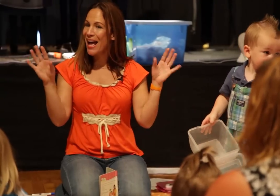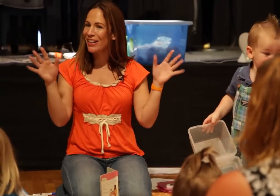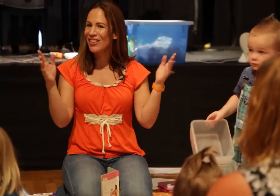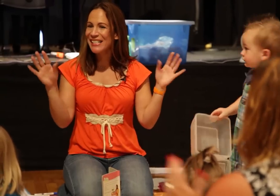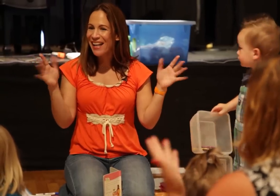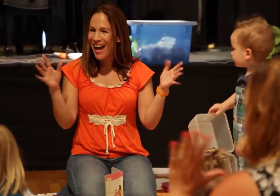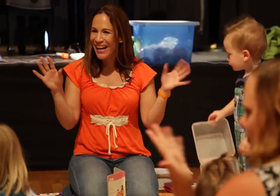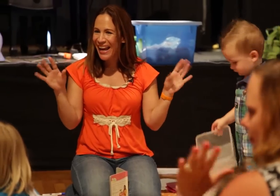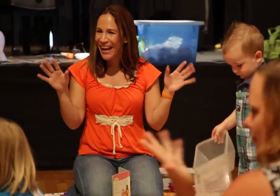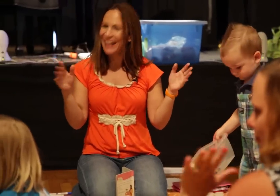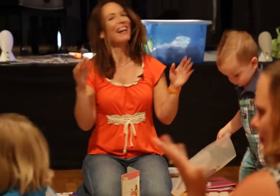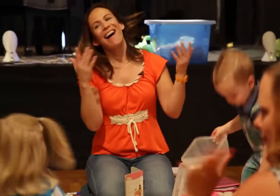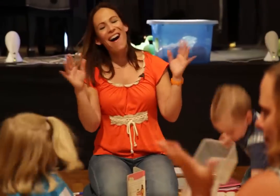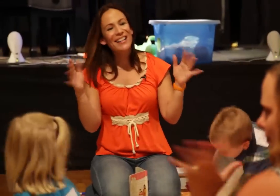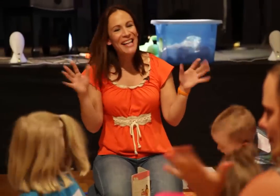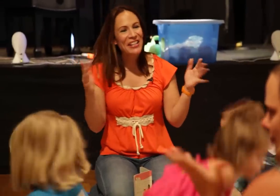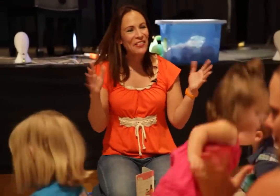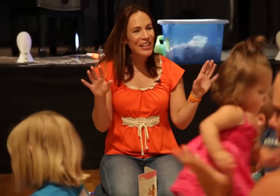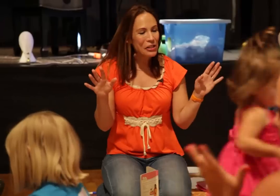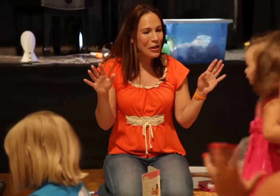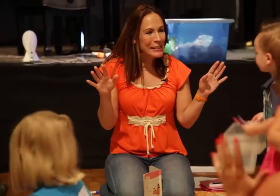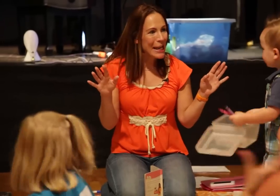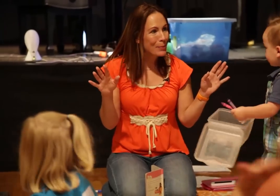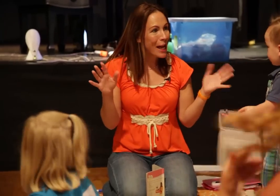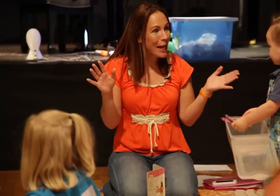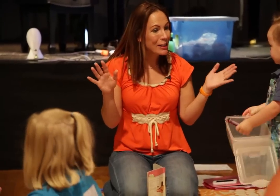Good signing! ALL-DONE and FINISHED are the same sign.